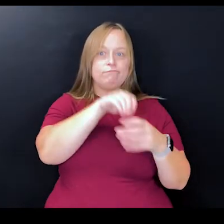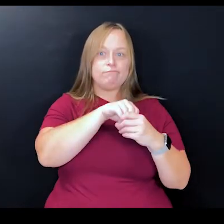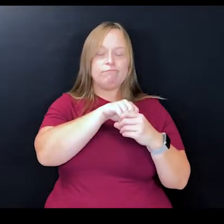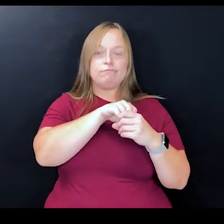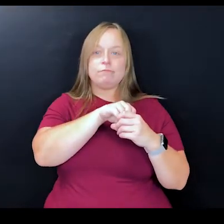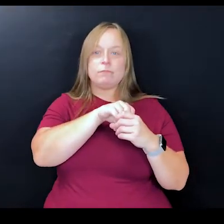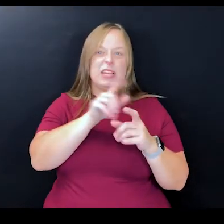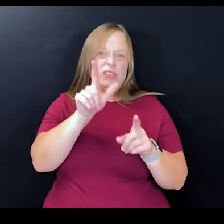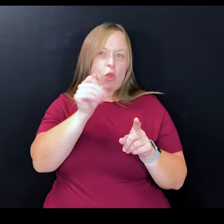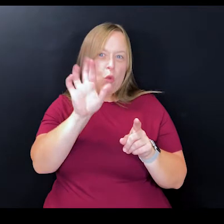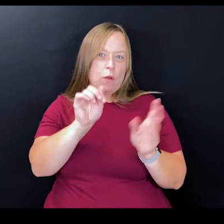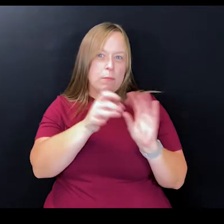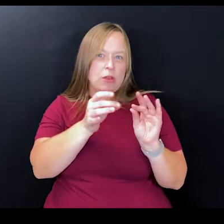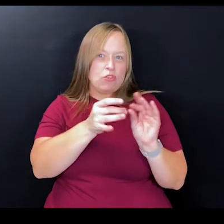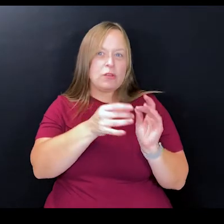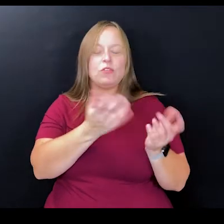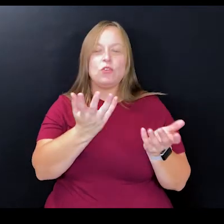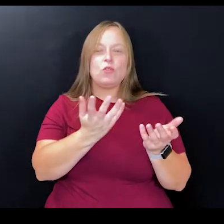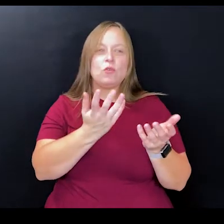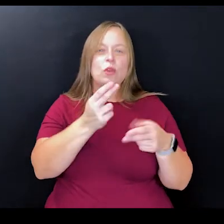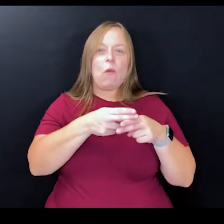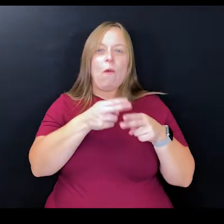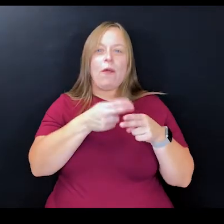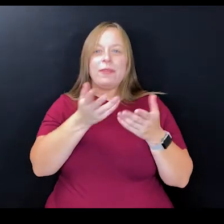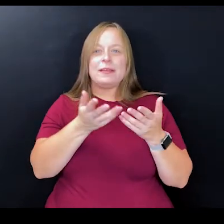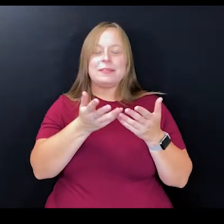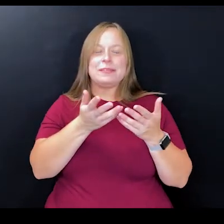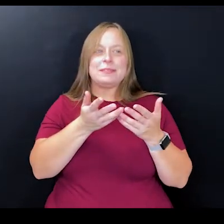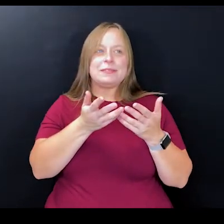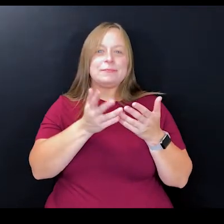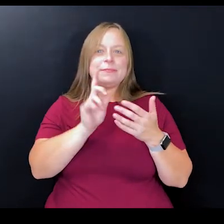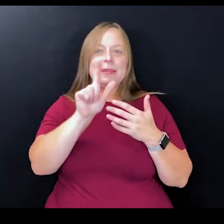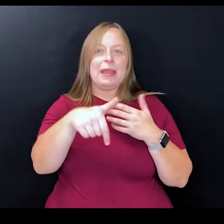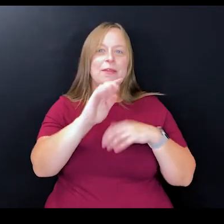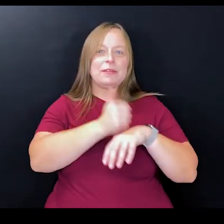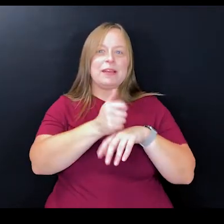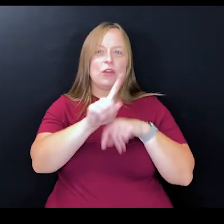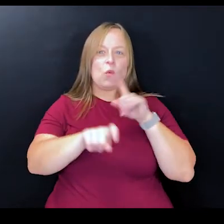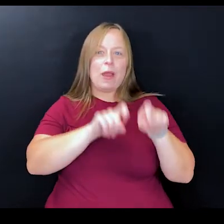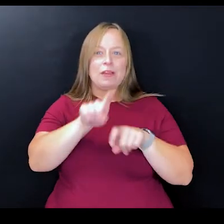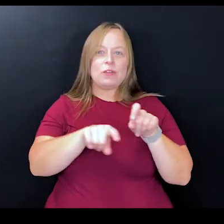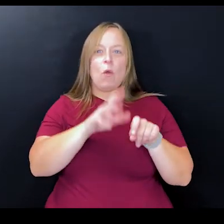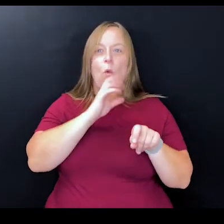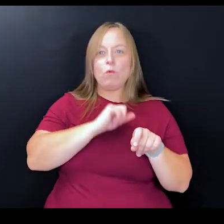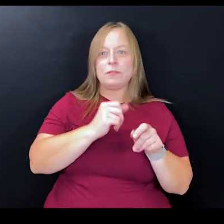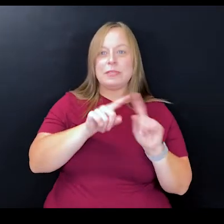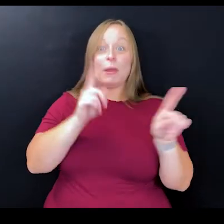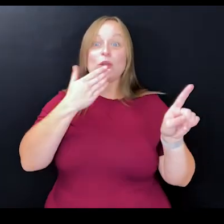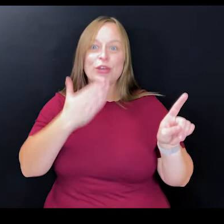as Laura said. You can call this later set of questions "oldies but goodies."